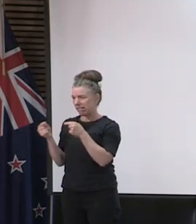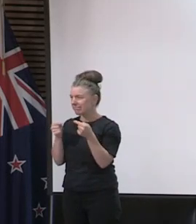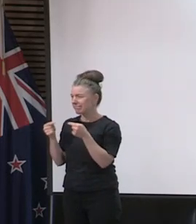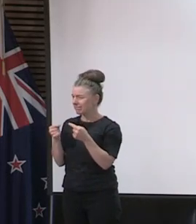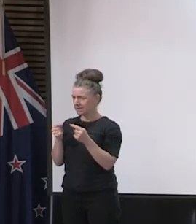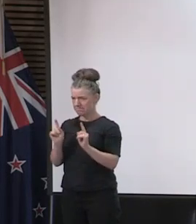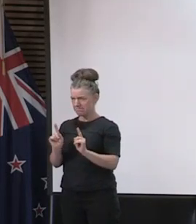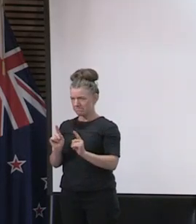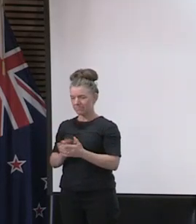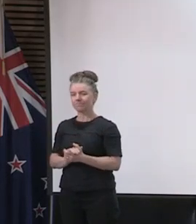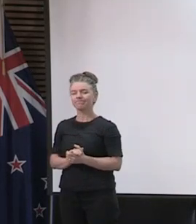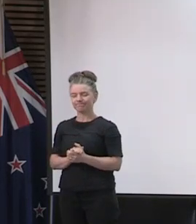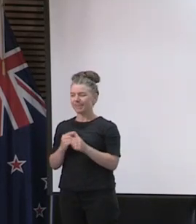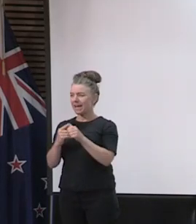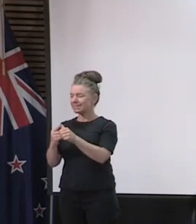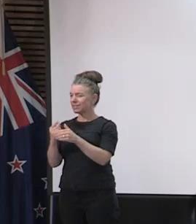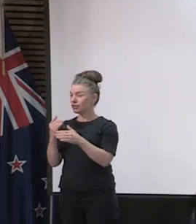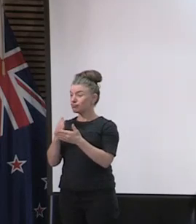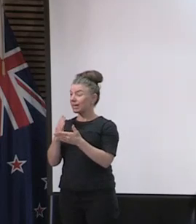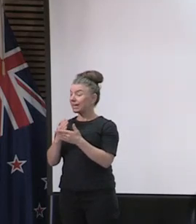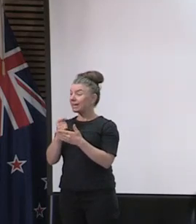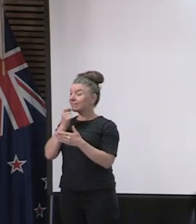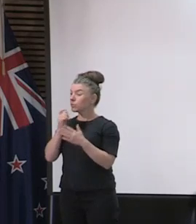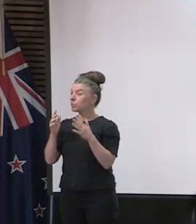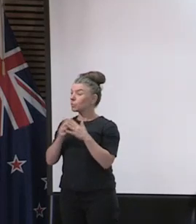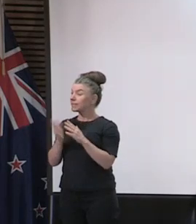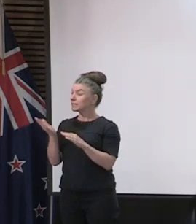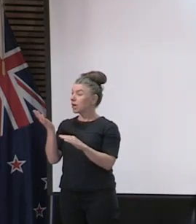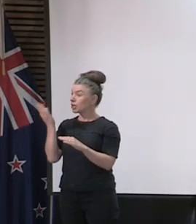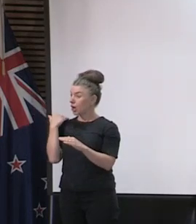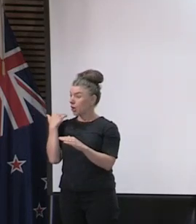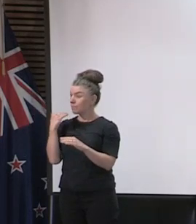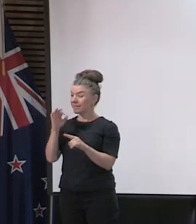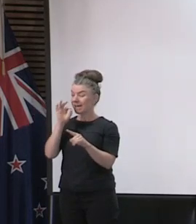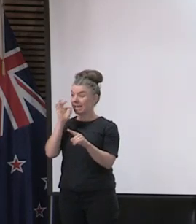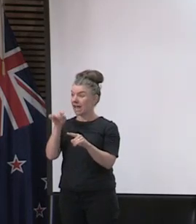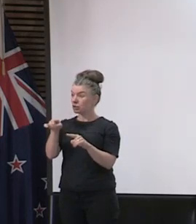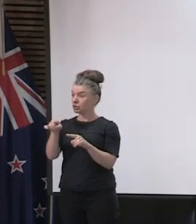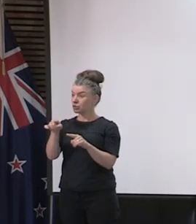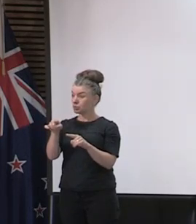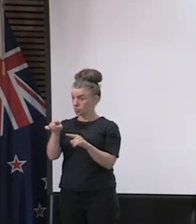that the campaigning of the election is on in earnest?